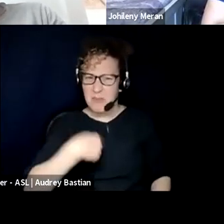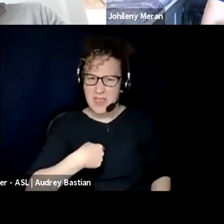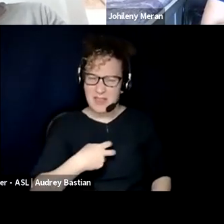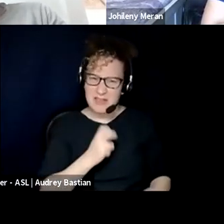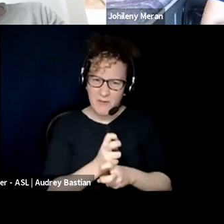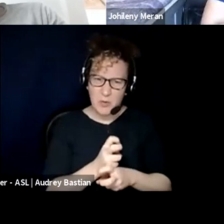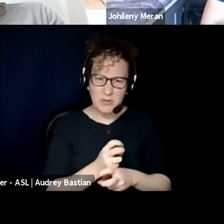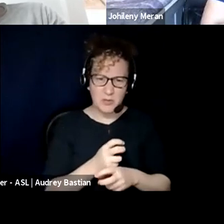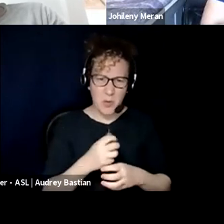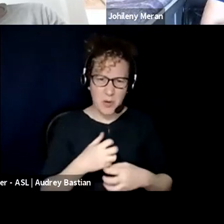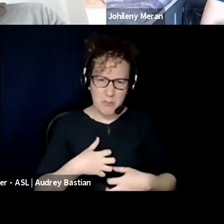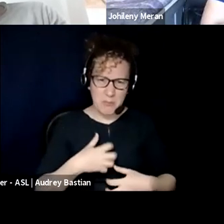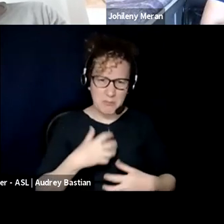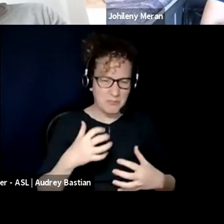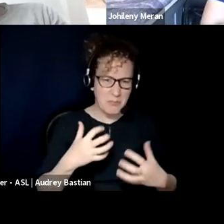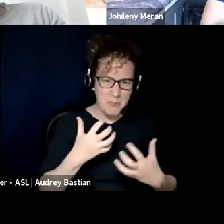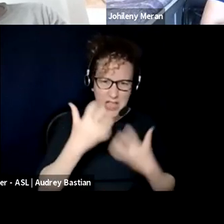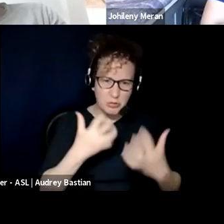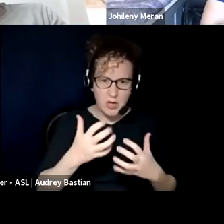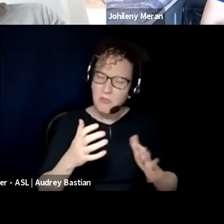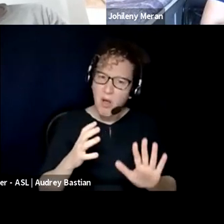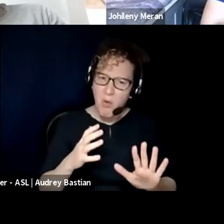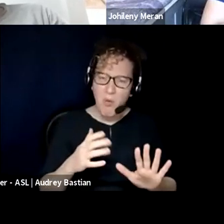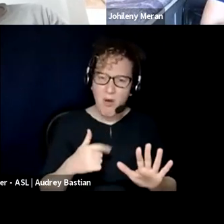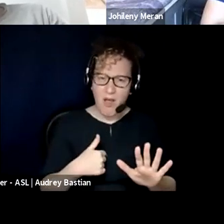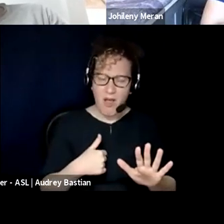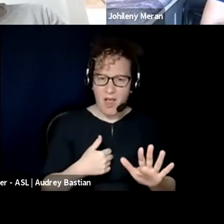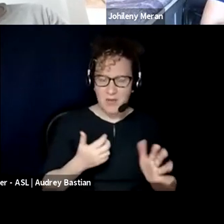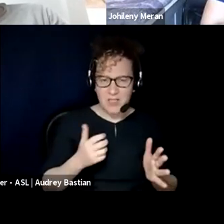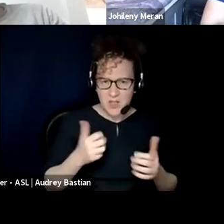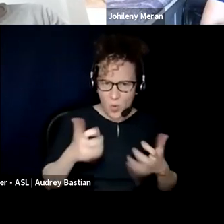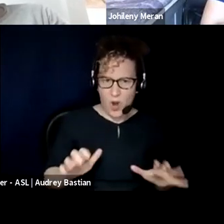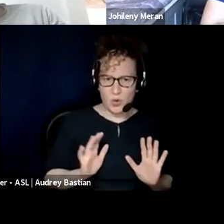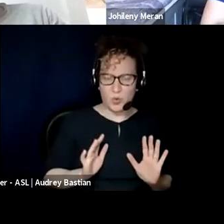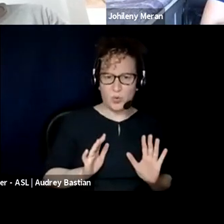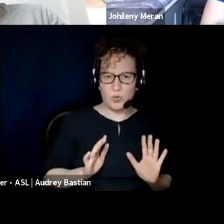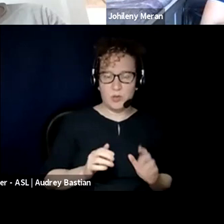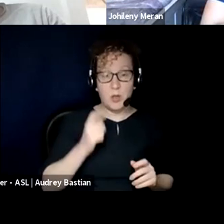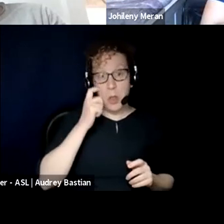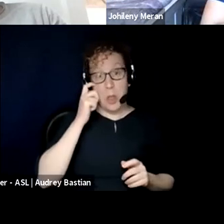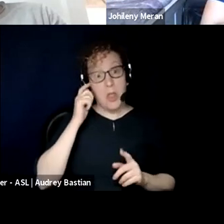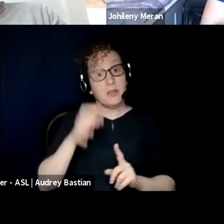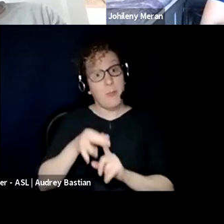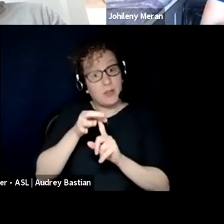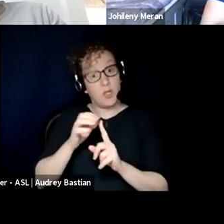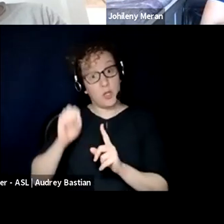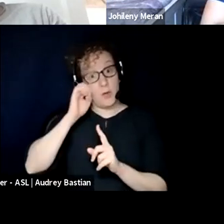if I choose not to. And I think sometimes when dealing with, especially European countries,